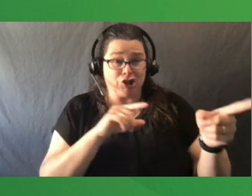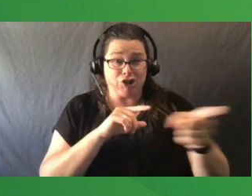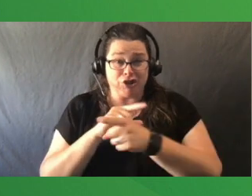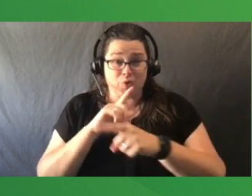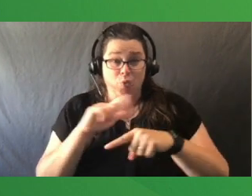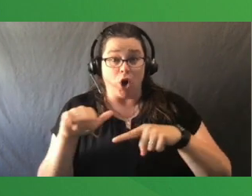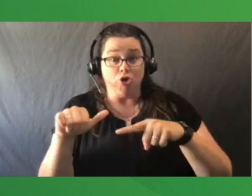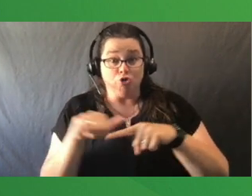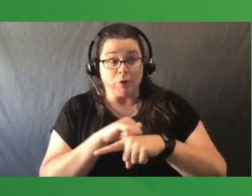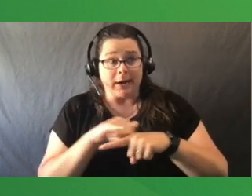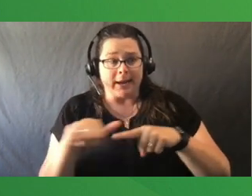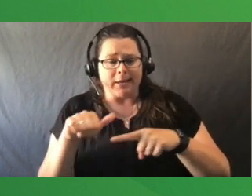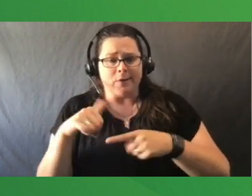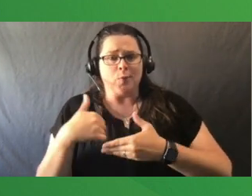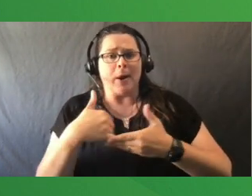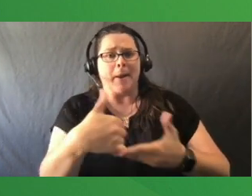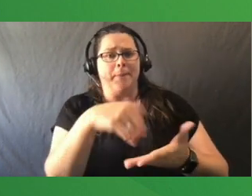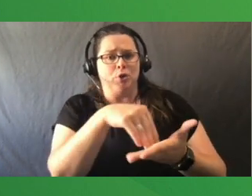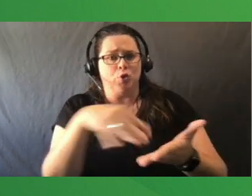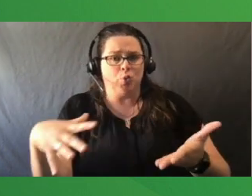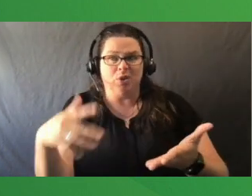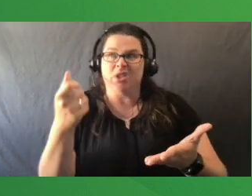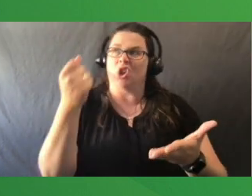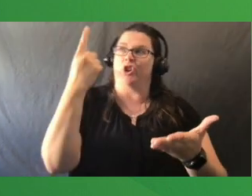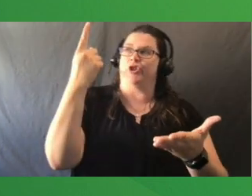help students make sense of these things.